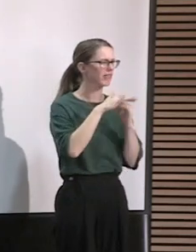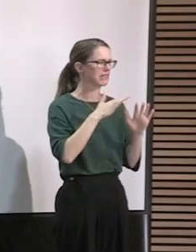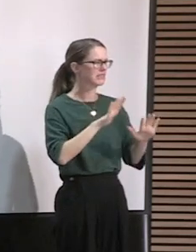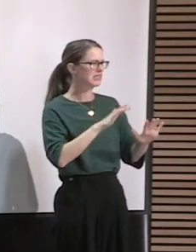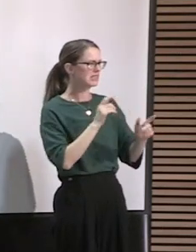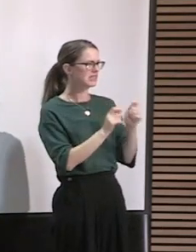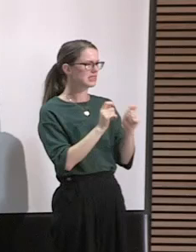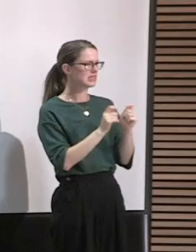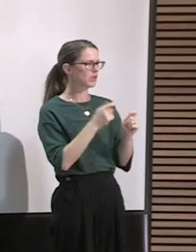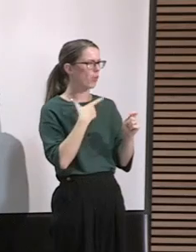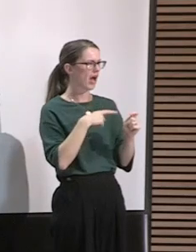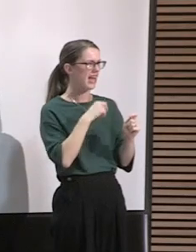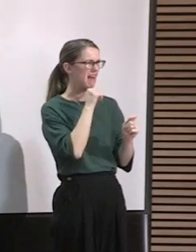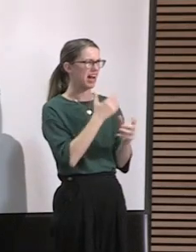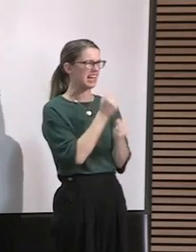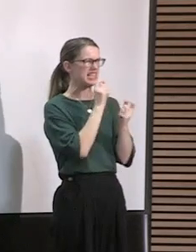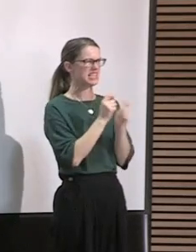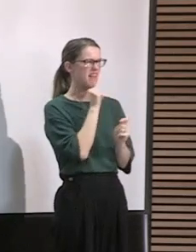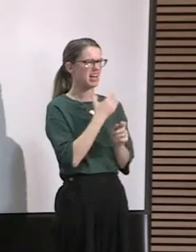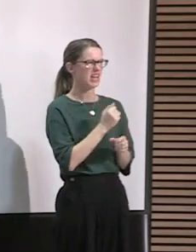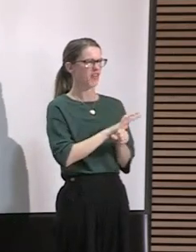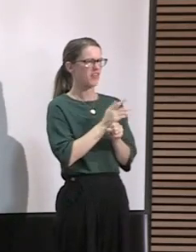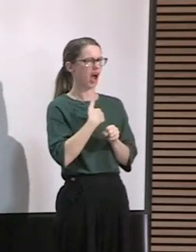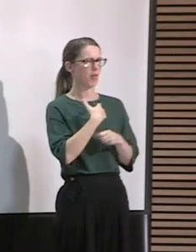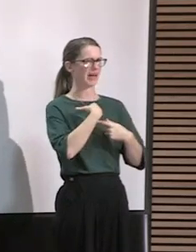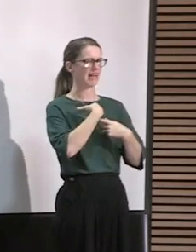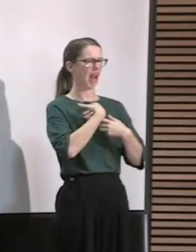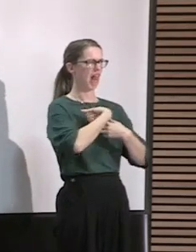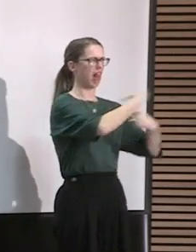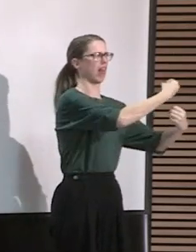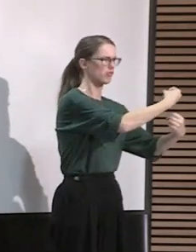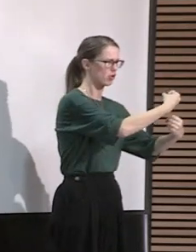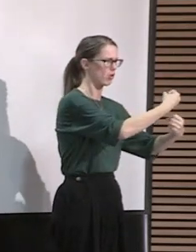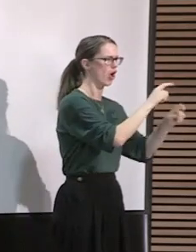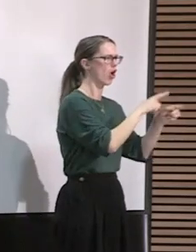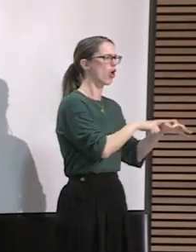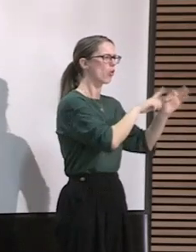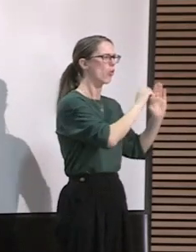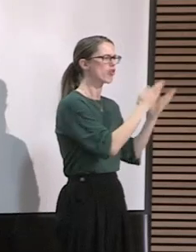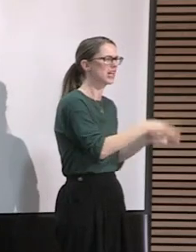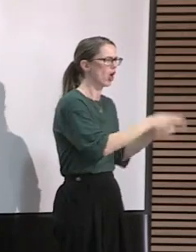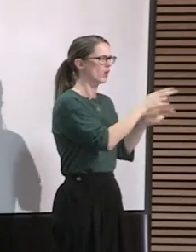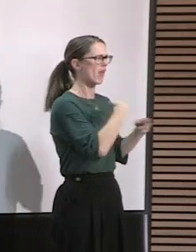have any further details. One of the things we've been hearing from people is concerns about getting tests because of the move to